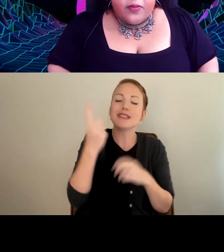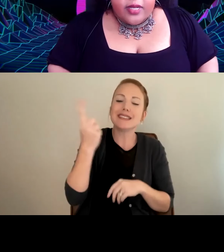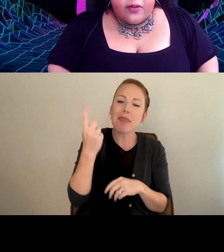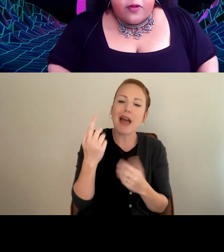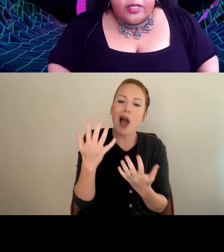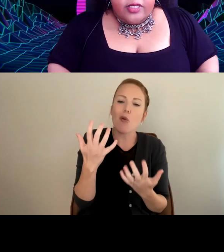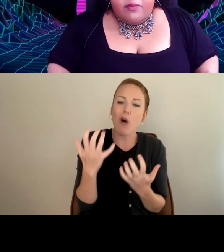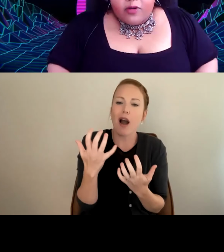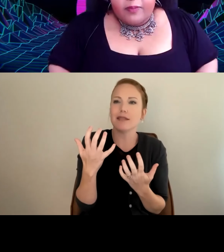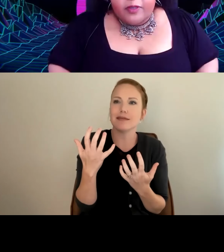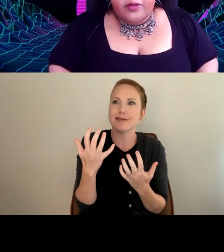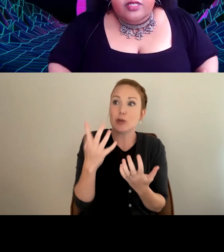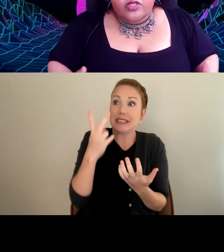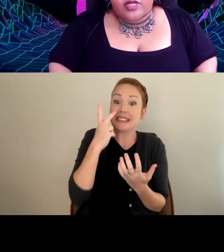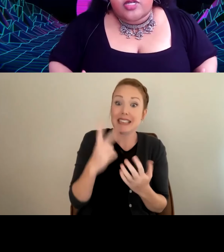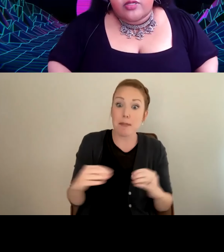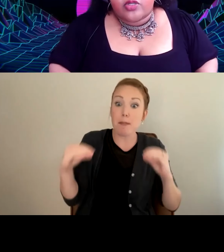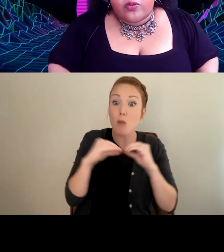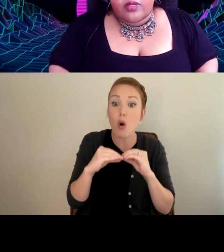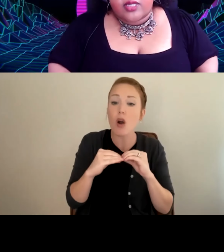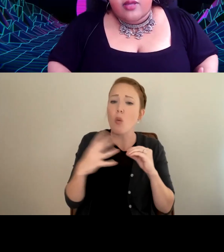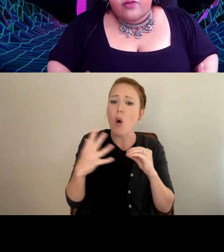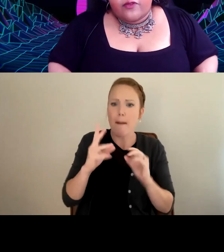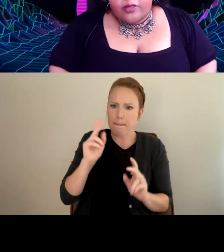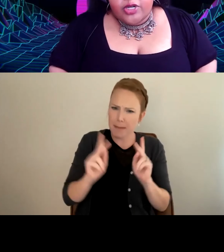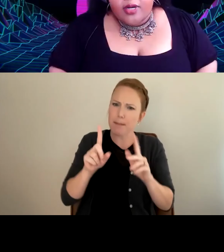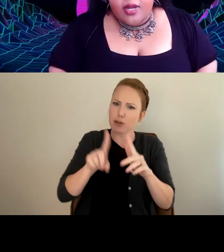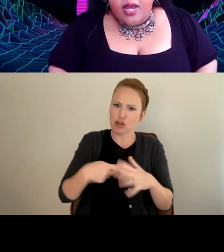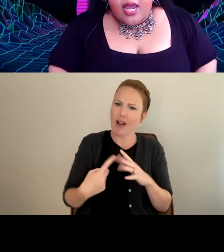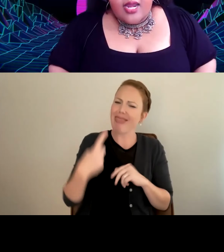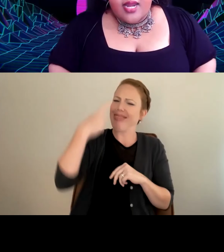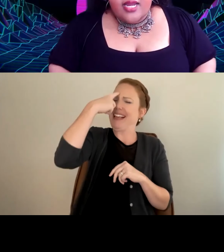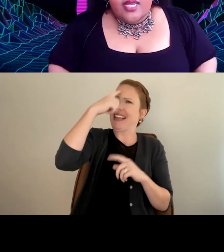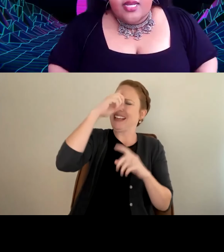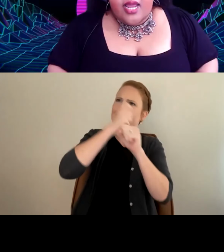really want to see more people do is start to look towards the future, and not in an